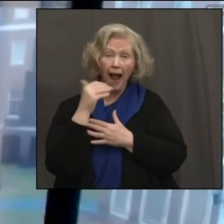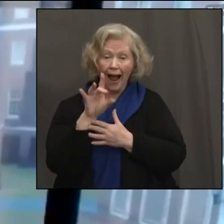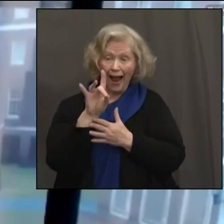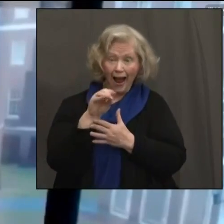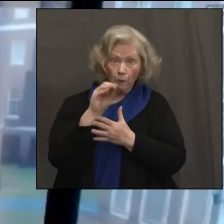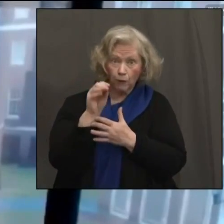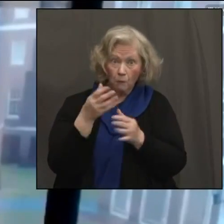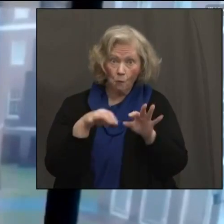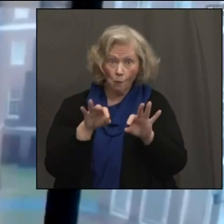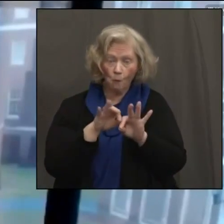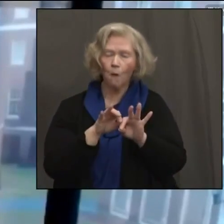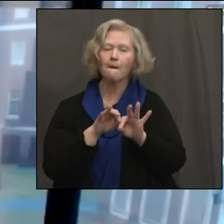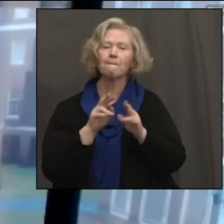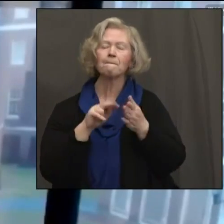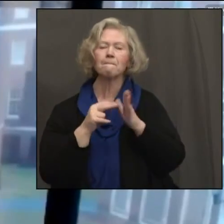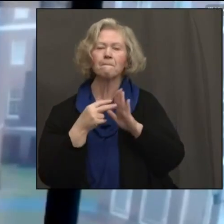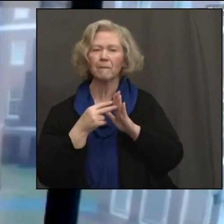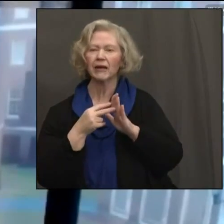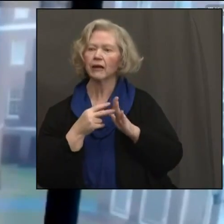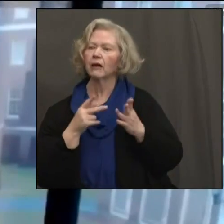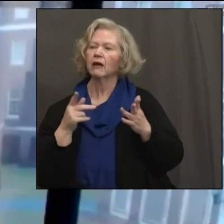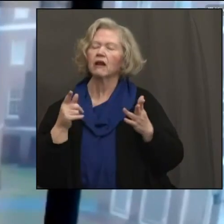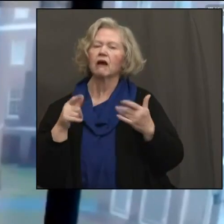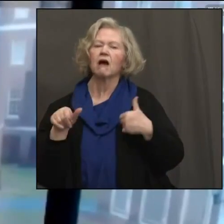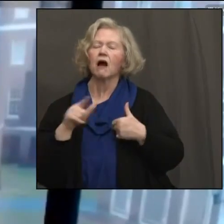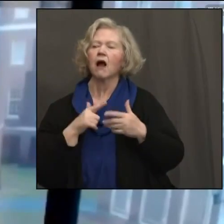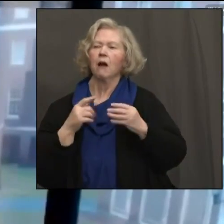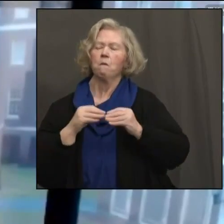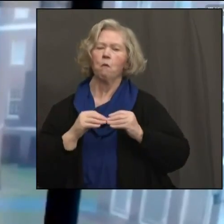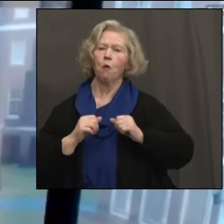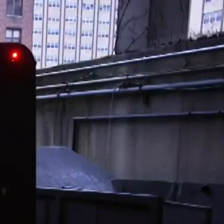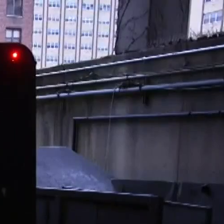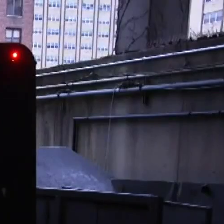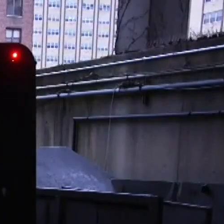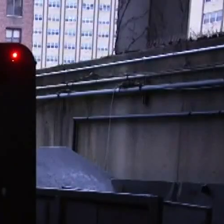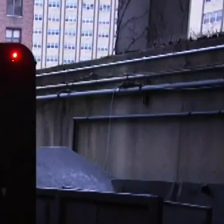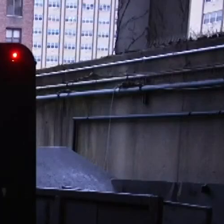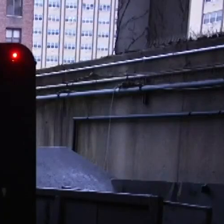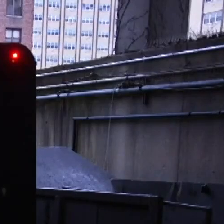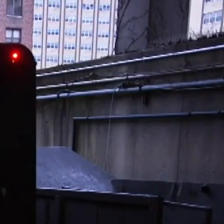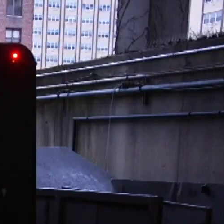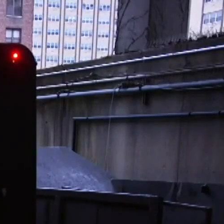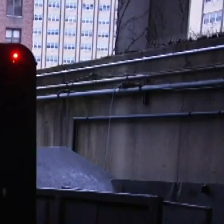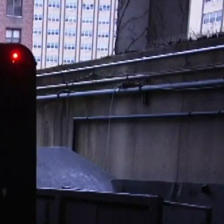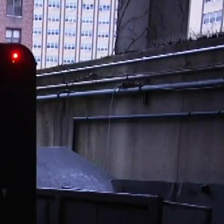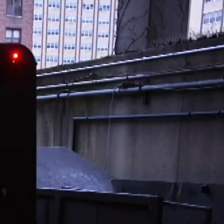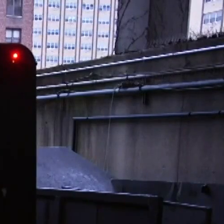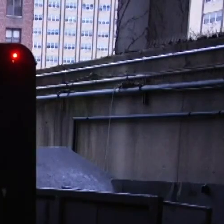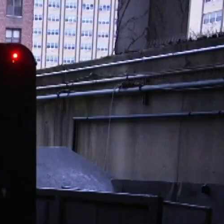SEEM L WER ON TRACK FOR ALL THE OTHER AGE SEEM L WER ON TRACK FOR ALL THE OTHER AGE GROUPS SEEM L WER ON TRACK FOR ALL THE OTHER AGE GROUPS THAT ALL THE OTHER AGE GROUPS THAT ALL THE OTHER AGE GROUPS THAT ARE ALL THE OTHER AGE GROUPS THAT ARE FOLLOWING ALL THE OTHER AGE GROUPS THAT ARE FOLLOWING TO ALL THE OTHER AGE GROUPS THAT ARE FOLLOWING TO REACH ALL THE OTHER AGE GROUPS THAT ARE FOLLOWING TO REACH THAT ARE FOLLOWING TO REACH THAT ARE FOLLOWING TO REACH THAT GOAL ARE FOLLOWING TO REACH THAT GOAL OF ARE FOLLOWING TO REACH THAT GOAL OF 80 ARE FOLLOWING TO REACH THAT GOAL OF 80 PERCENT GOAL OF 80 PERCENT GOAL OF 80 PERCENT 80 GOAL OF 80 PERCENT 80 PERCENT GOAL OF 80 PERCENT 80 PERCENT IS GOAL OF 80 PERCENT 80 PERCENT IS IMPORTANT GOAL OF 80 PERCENT 80 PERCENT IS IMPORTANT CAE 80 PERCENT IS IMPORTANT CAE 80 PERCENT IS IMPORTANT CAE THAT 80 PERCENT IS IMPORTANT CAE THAT WHEN 80 PERCENT IS IMPORTANT CAE THAT WHEN WE'RE 80 PERCENT IS IMPORTANT CAE THAT WHEN WE'RE GOING 80 PERCENT IS IMPORTANT CAE THAT WHEN WE'RE GOING TO THAT WHEN WE'RE GOING TO